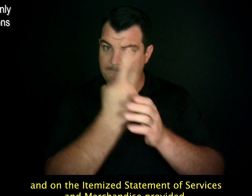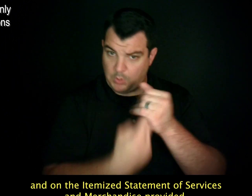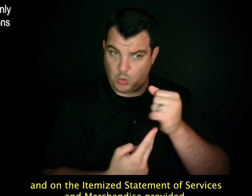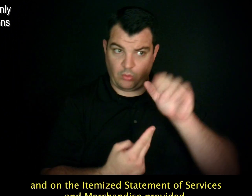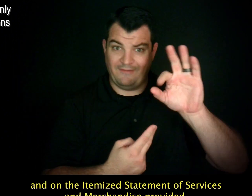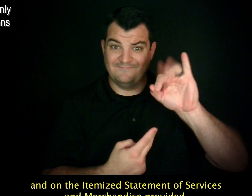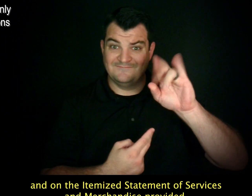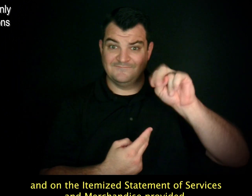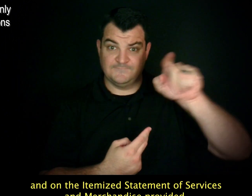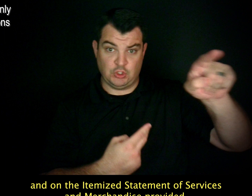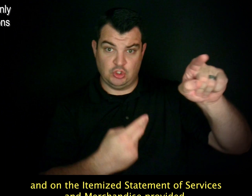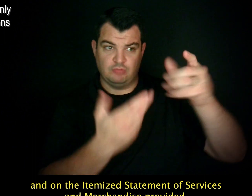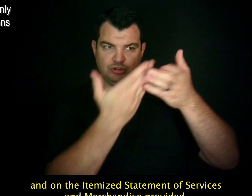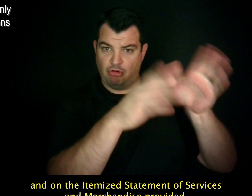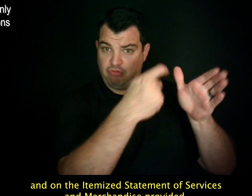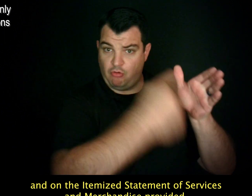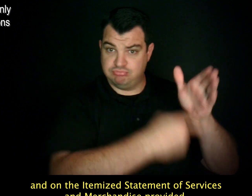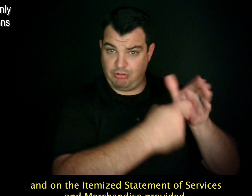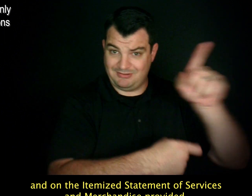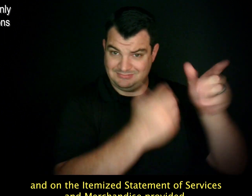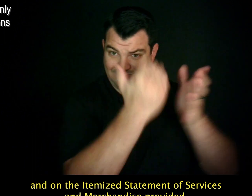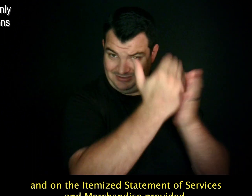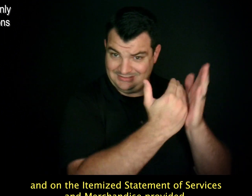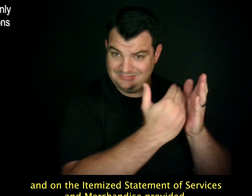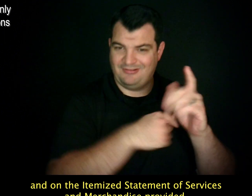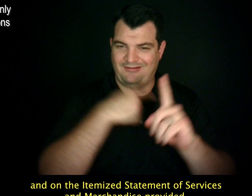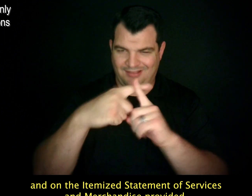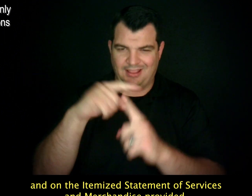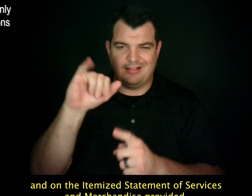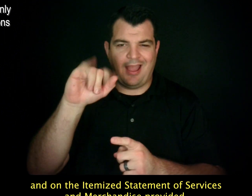and on the Itemized Statement of Services and Merchandise provided.